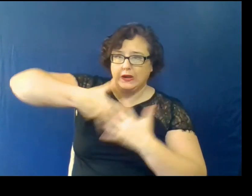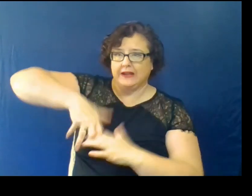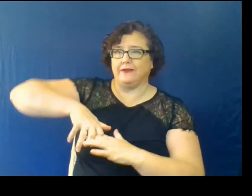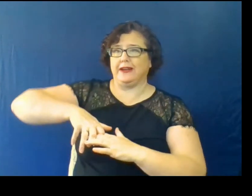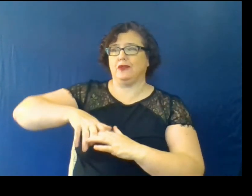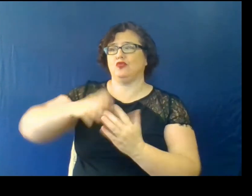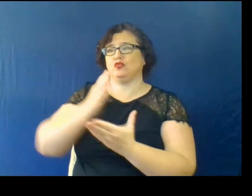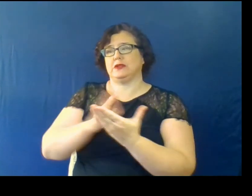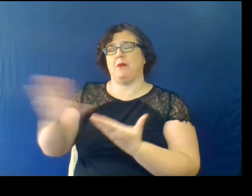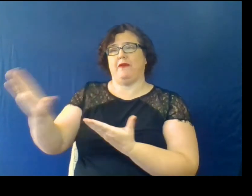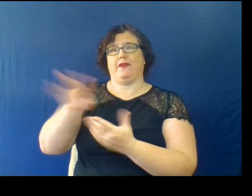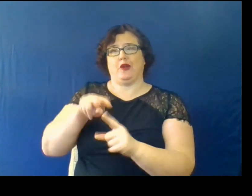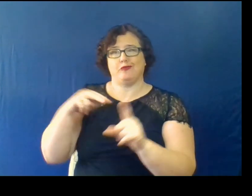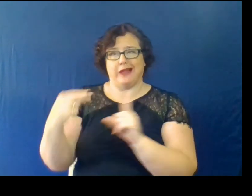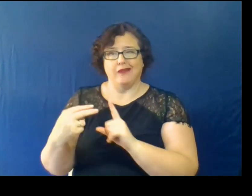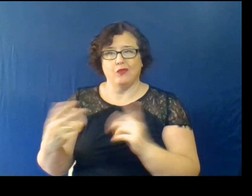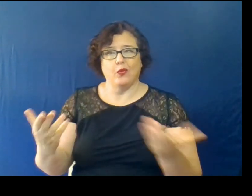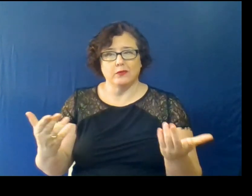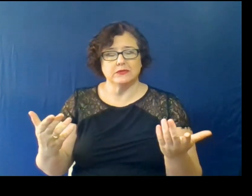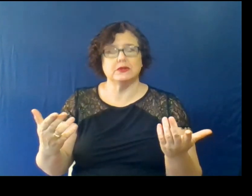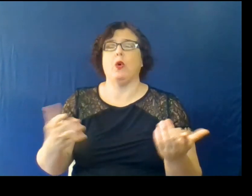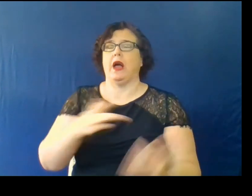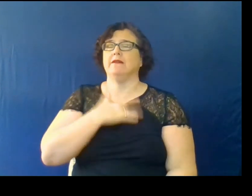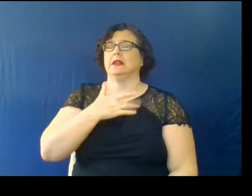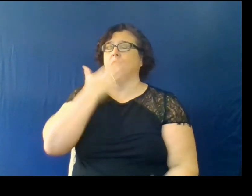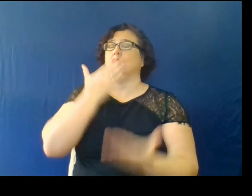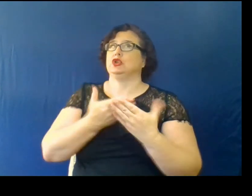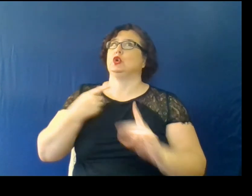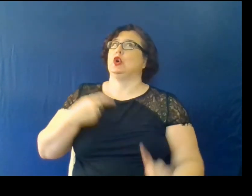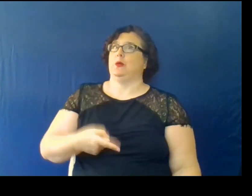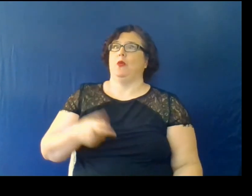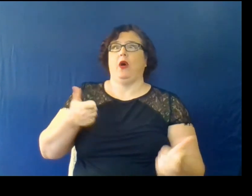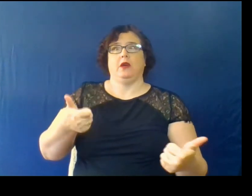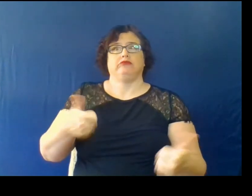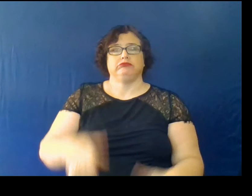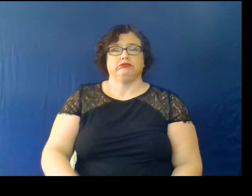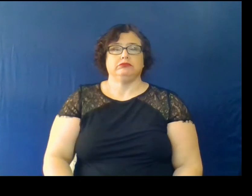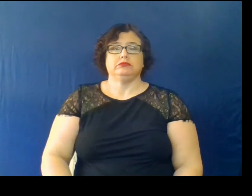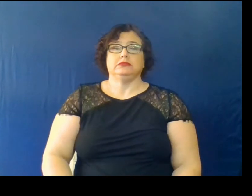have. So I think that's a really really great point. So we've got a wide variety of people on